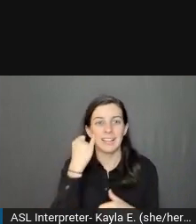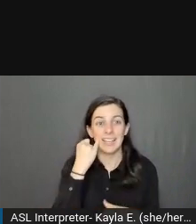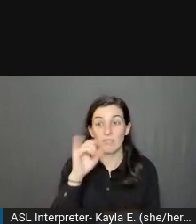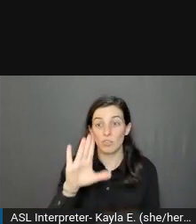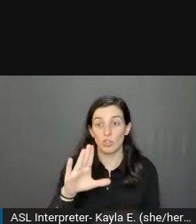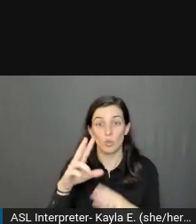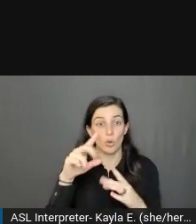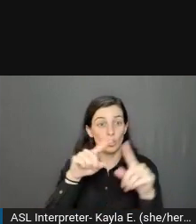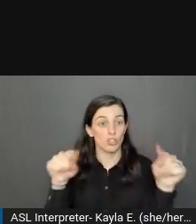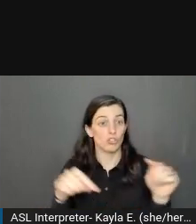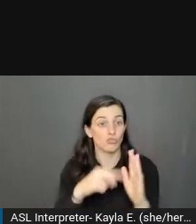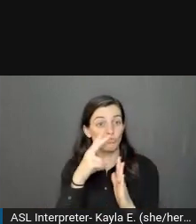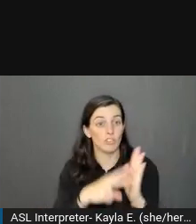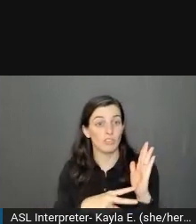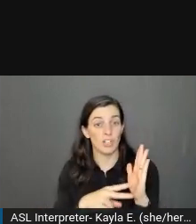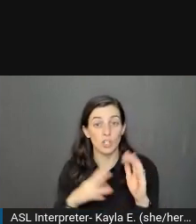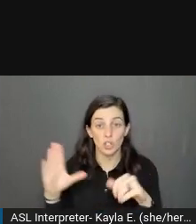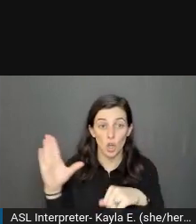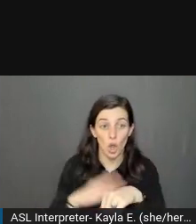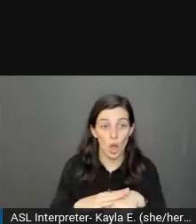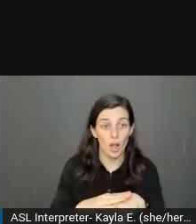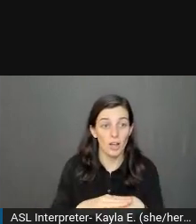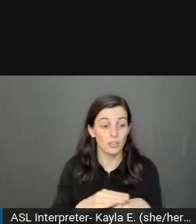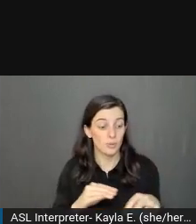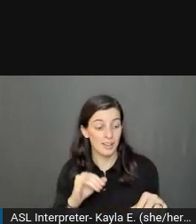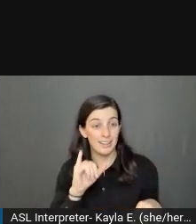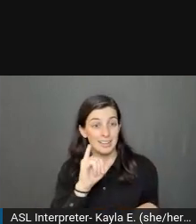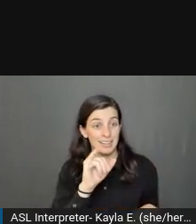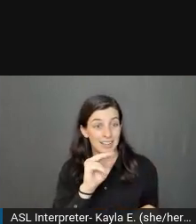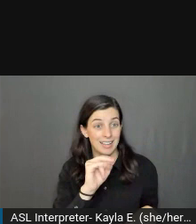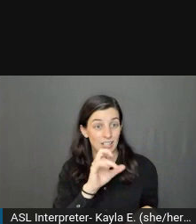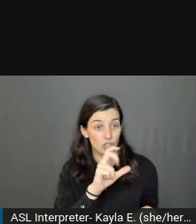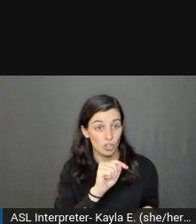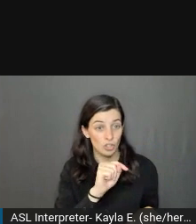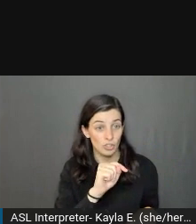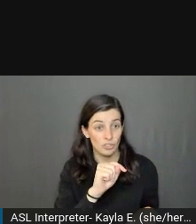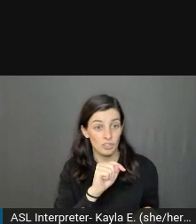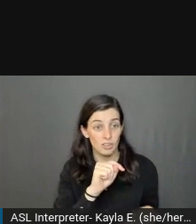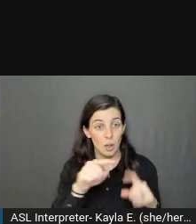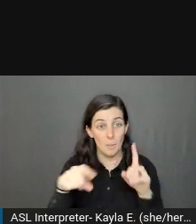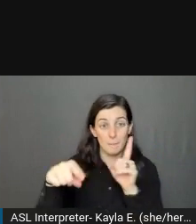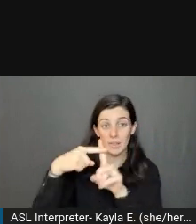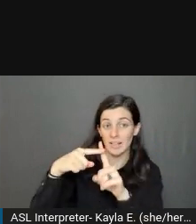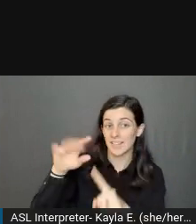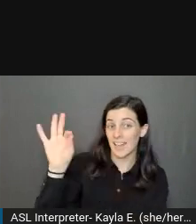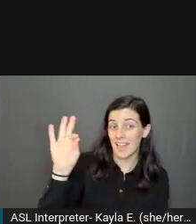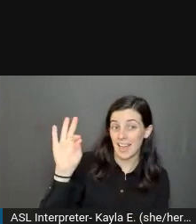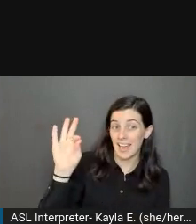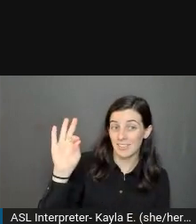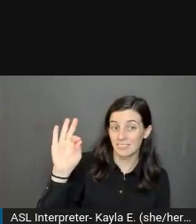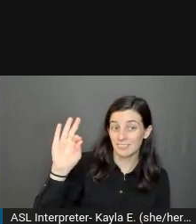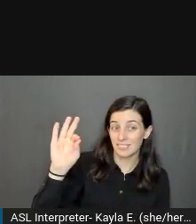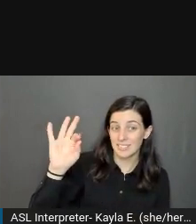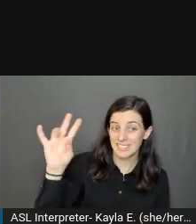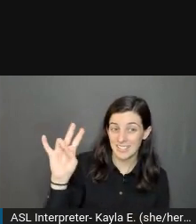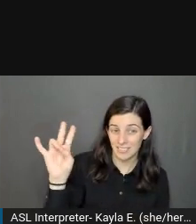and you press Insert F7, you are most likely bring the list of links